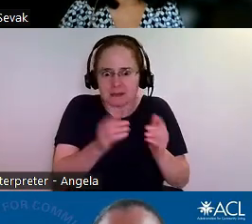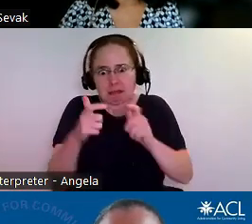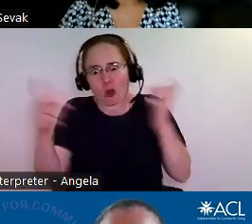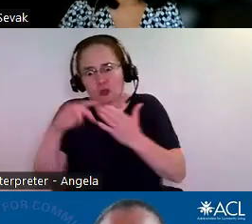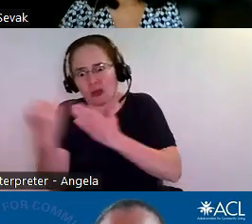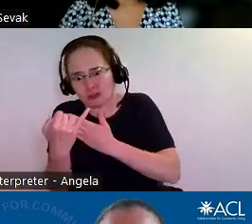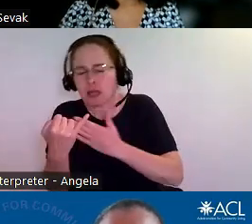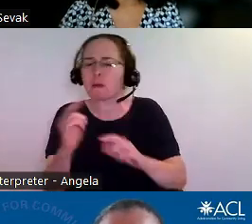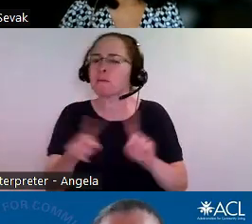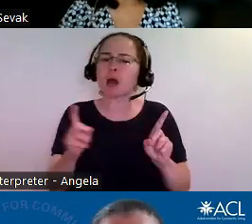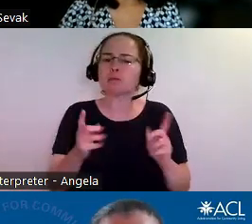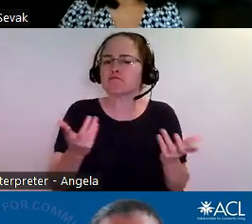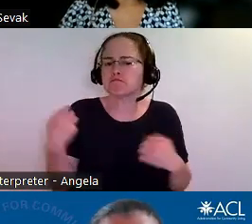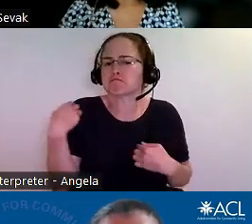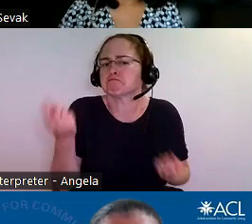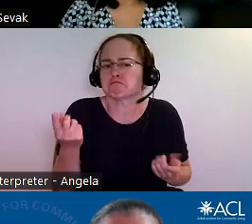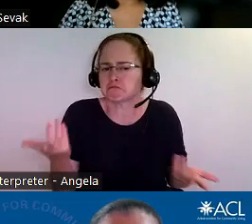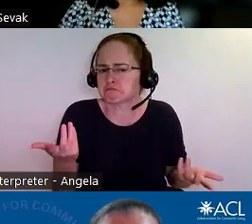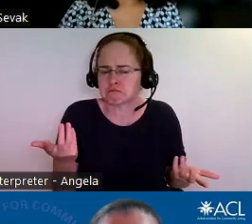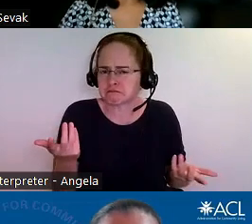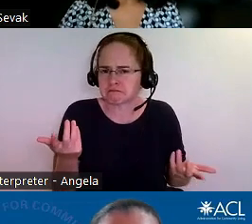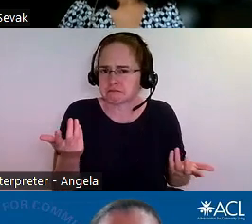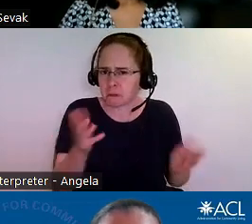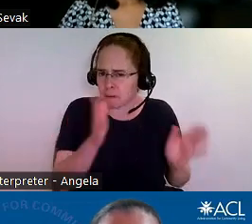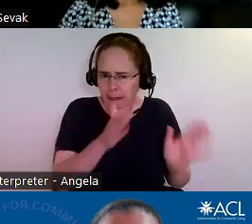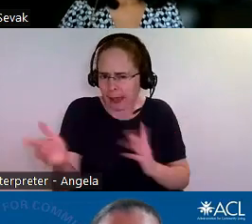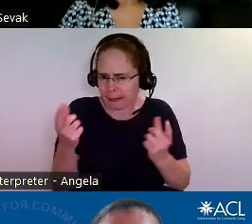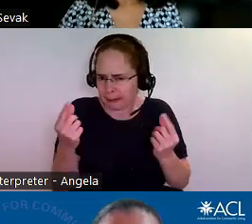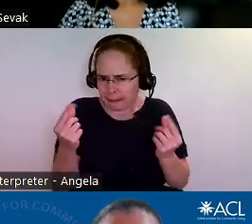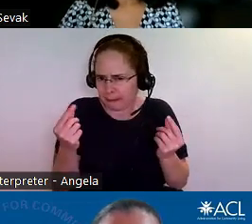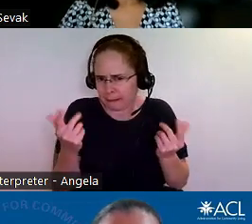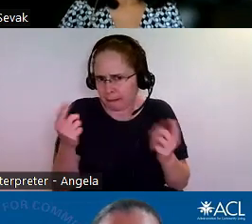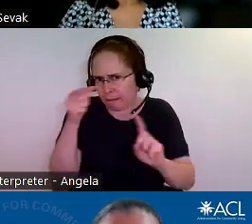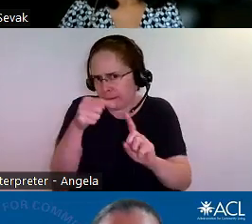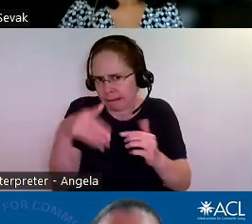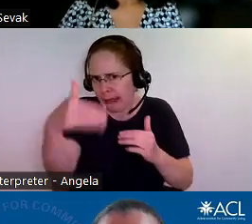but based on what you shared here with this group, where are you hoping is the next direction from a